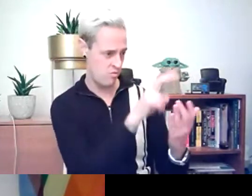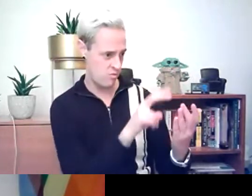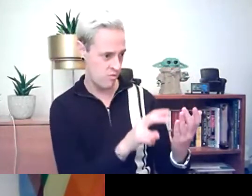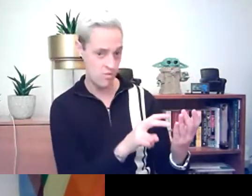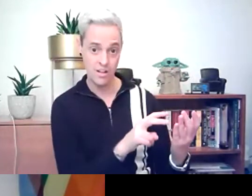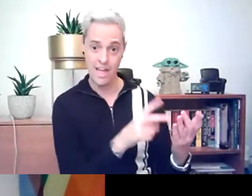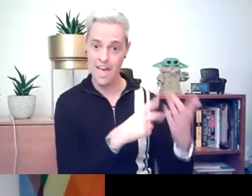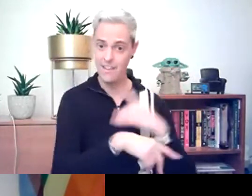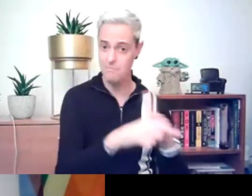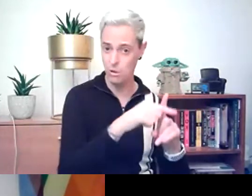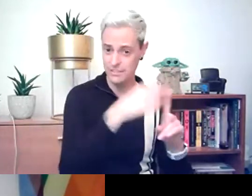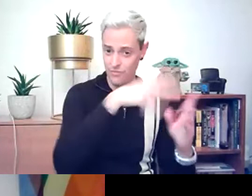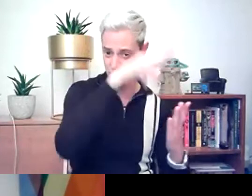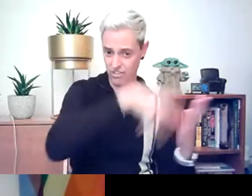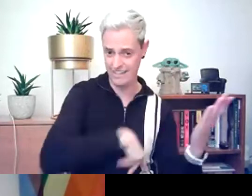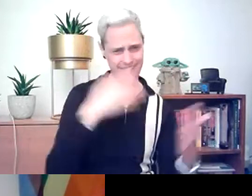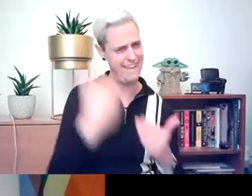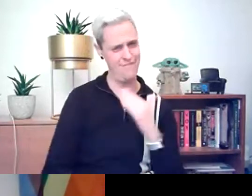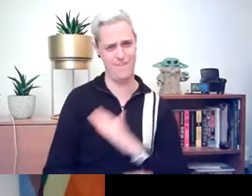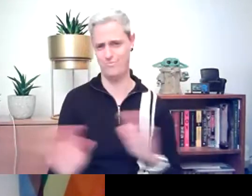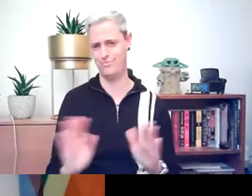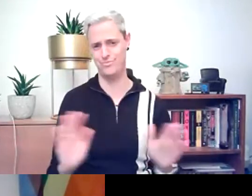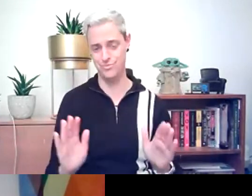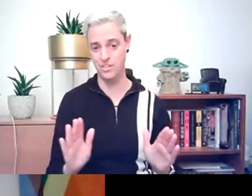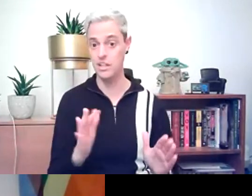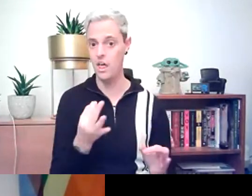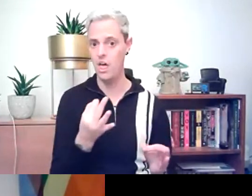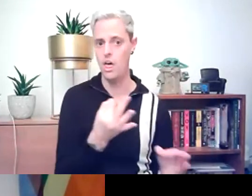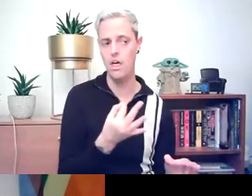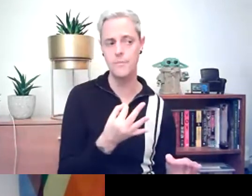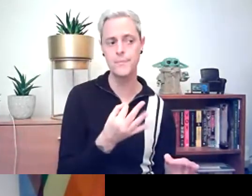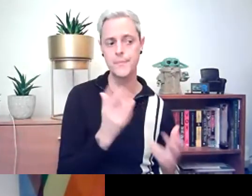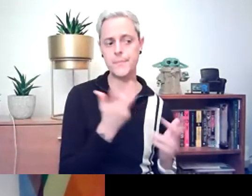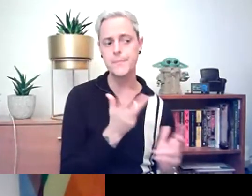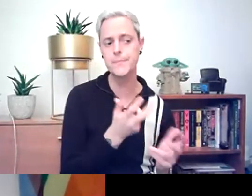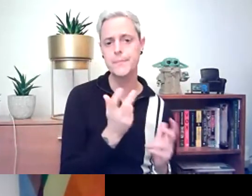good out of that. No, but it's so tempting right it's like you're like, Oh,